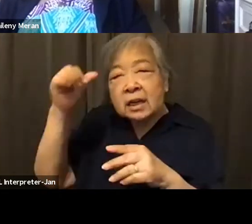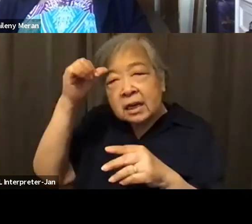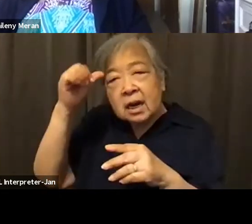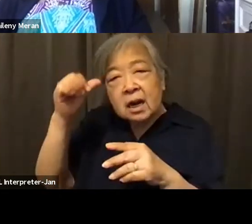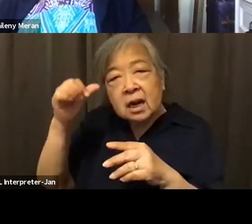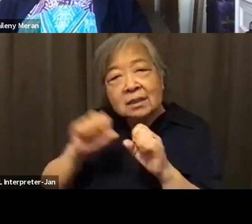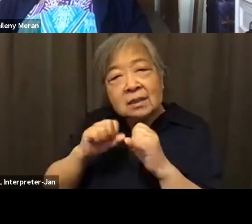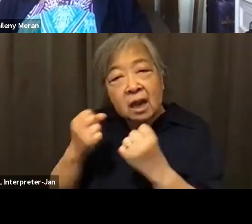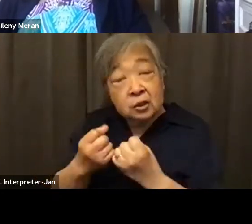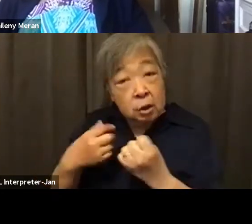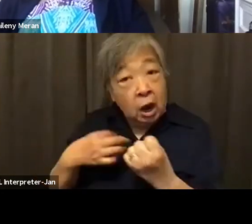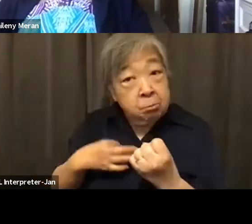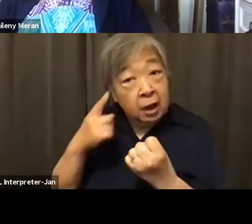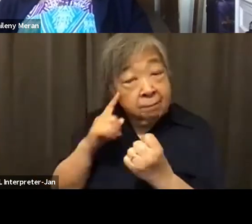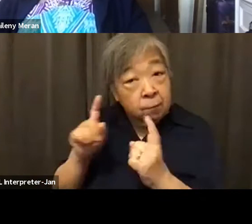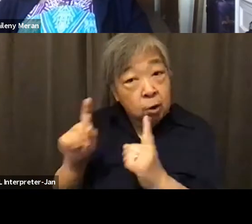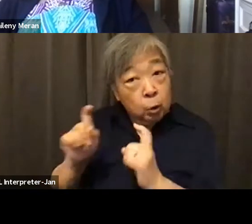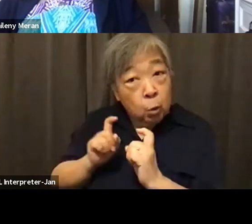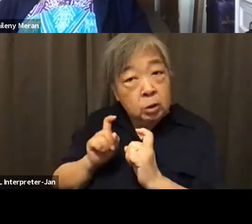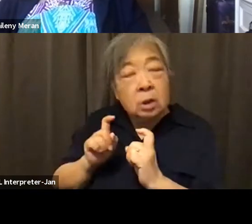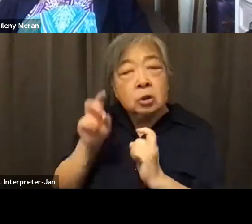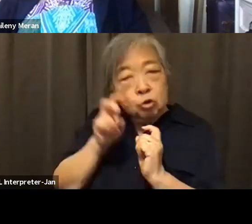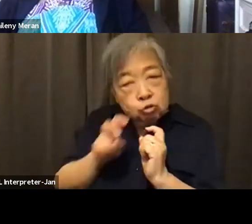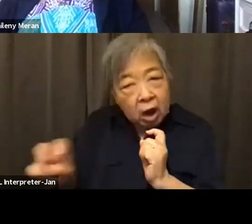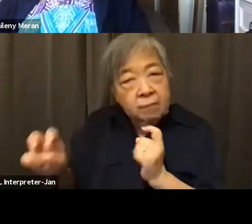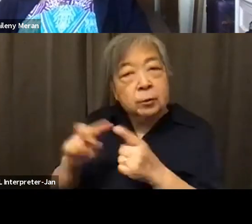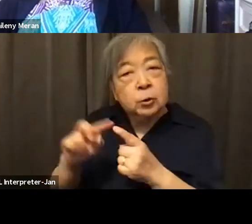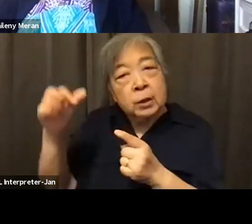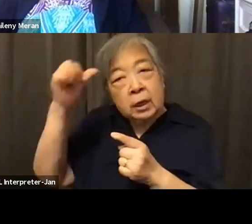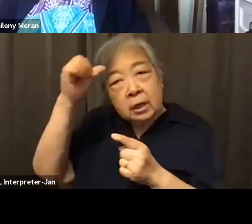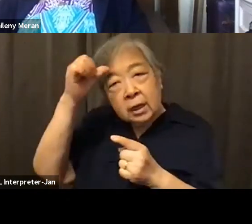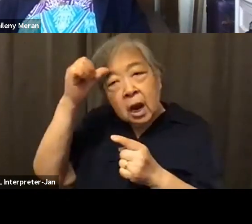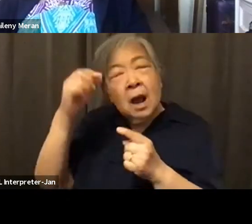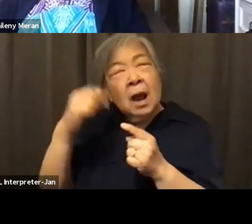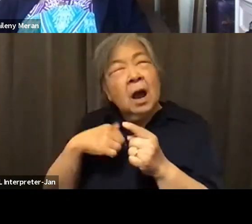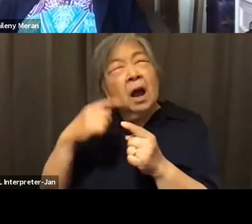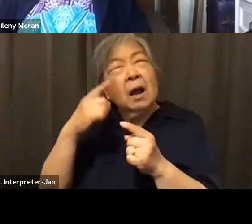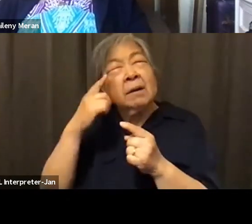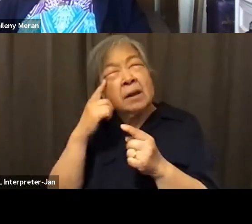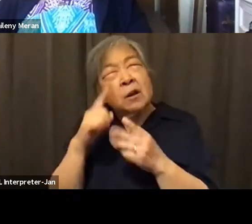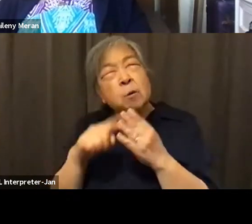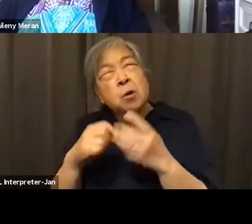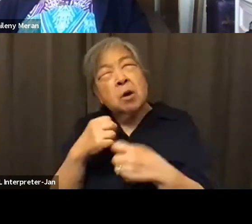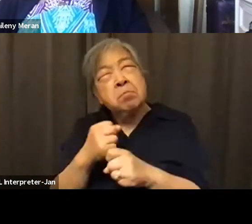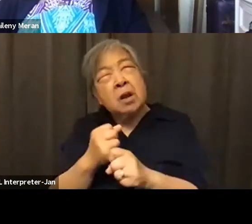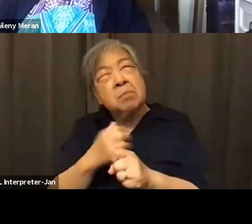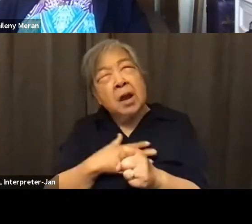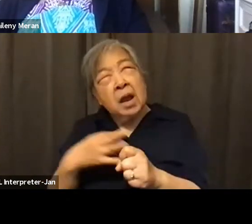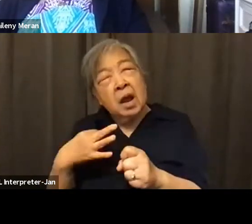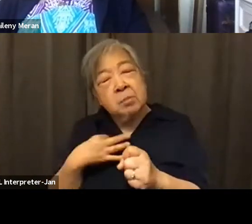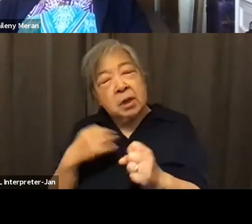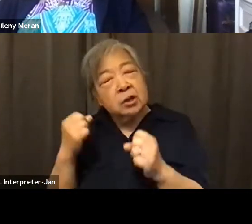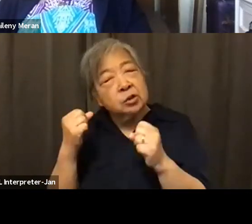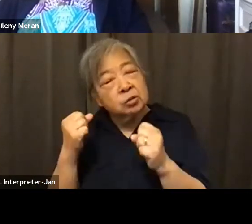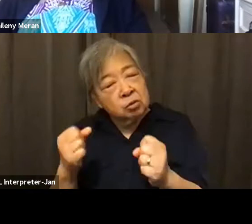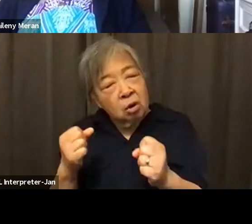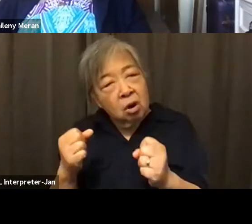to go to travel to India, and I think what made my application strong was the fact, it's